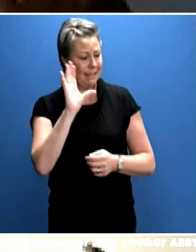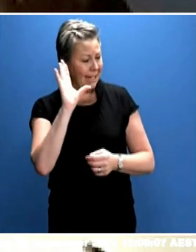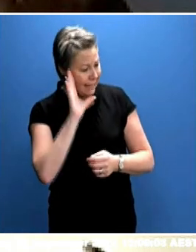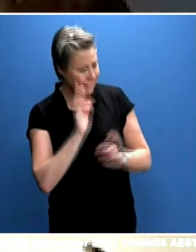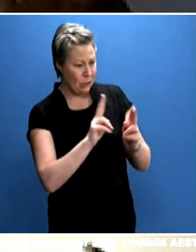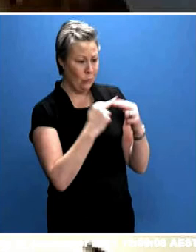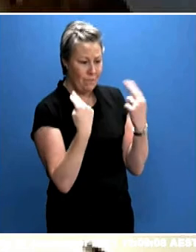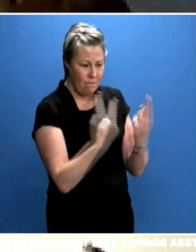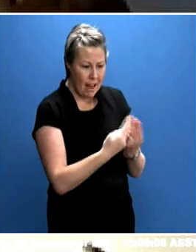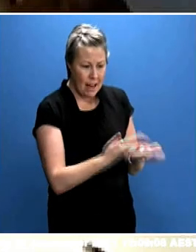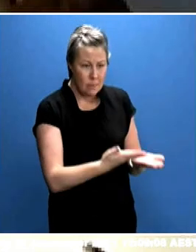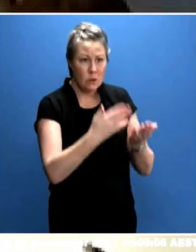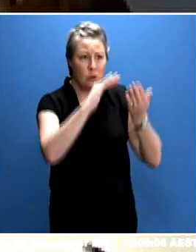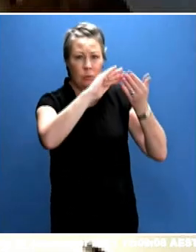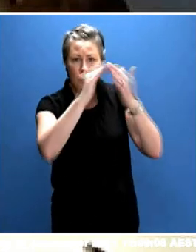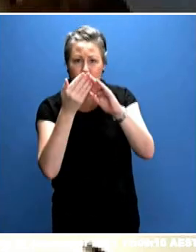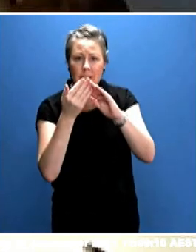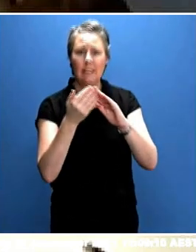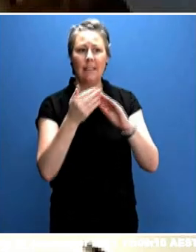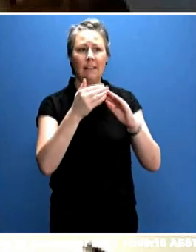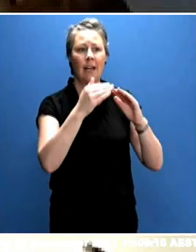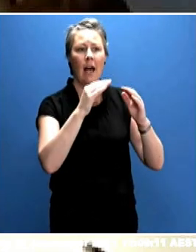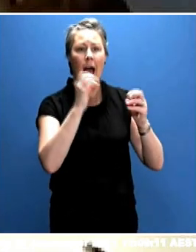to communities, to Aboriginal community-controlled organisations like